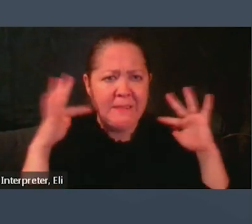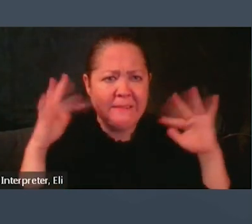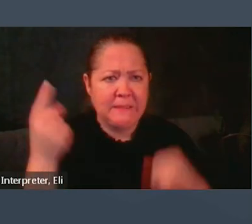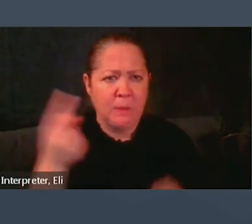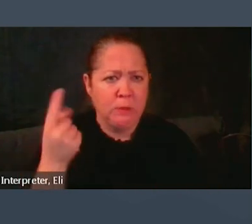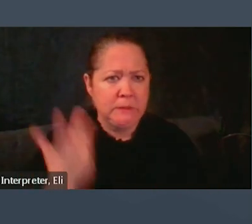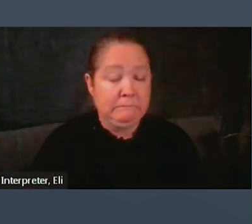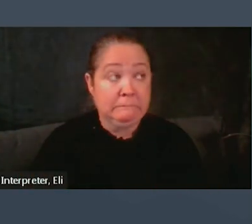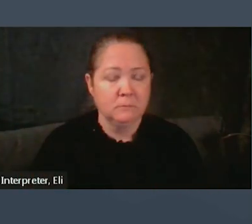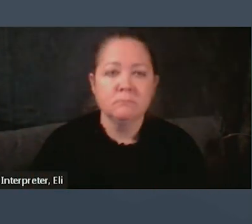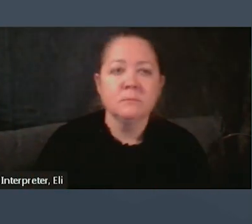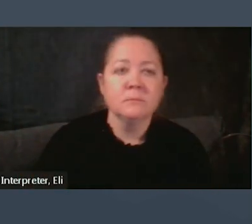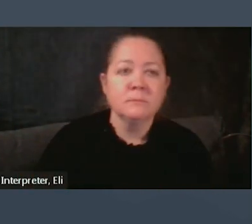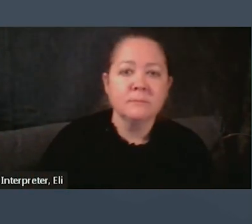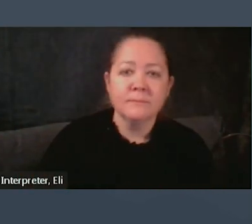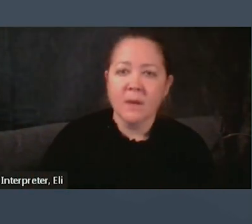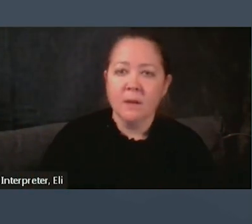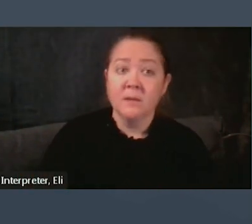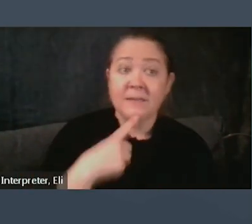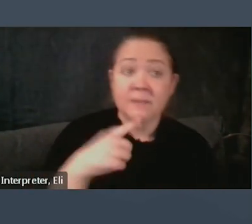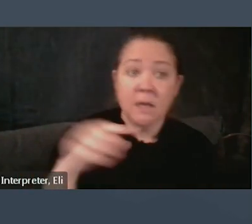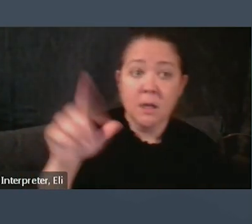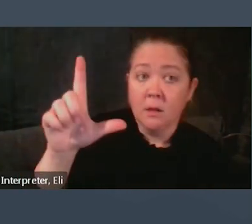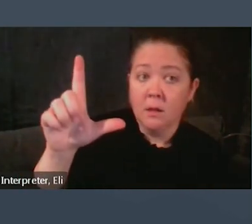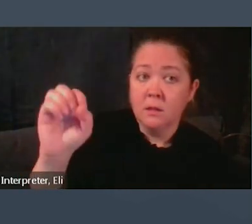Okay. Did I say Lonnie Monroe and Vincent Monroe.